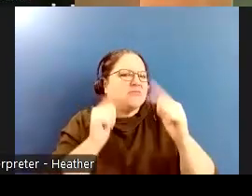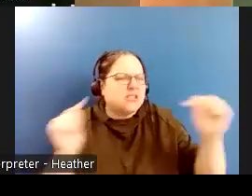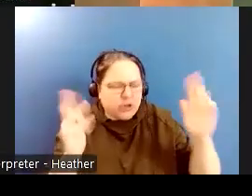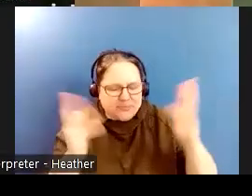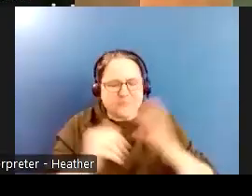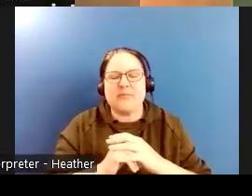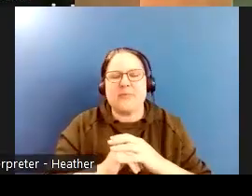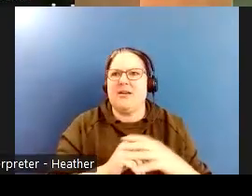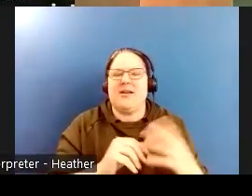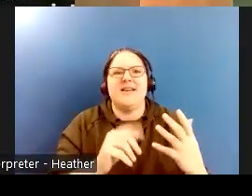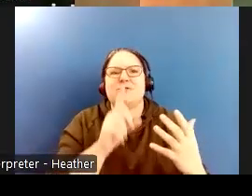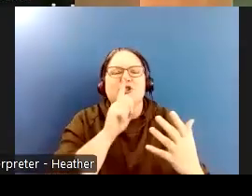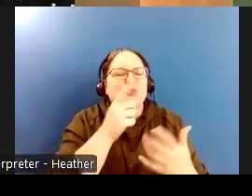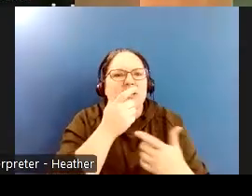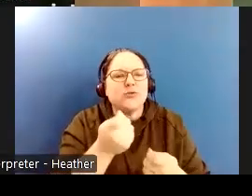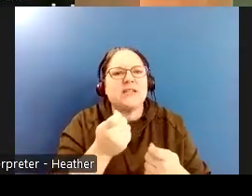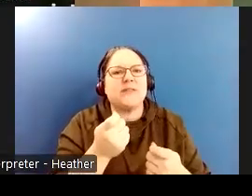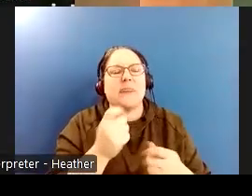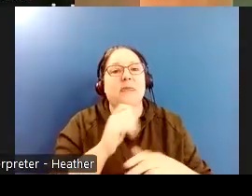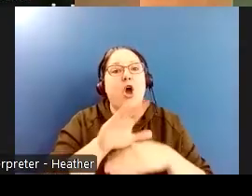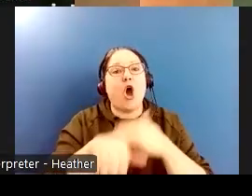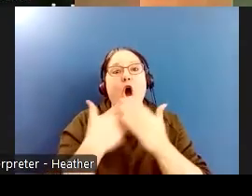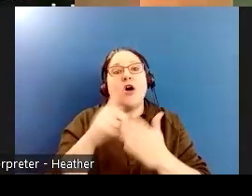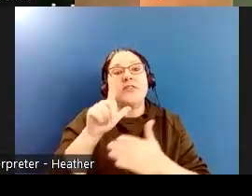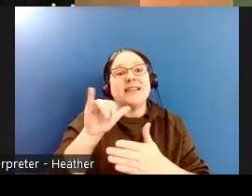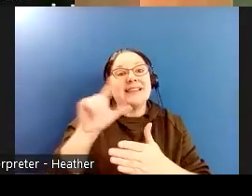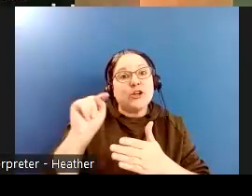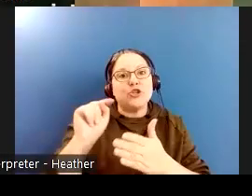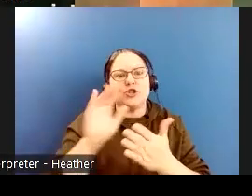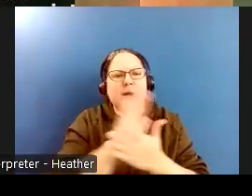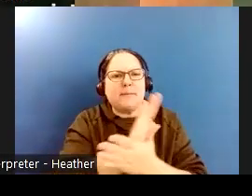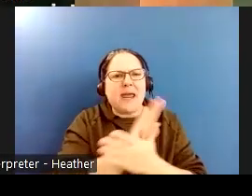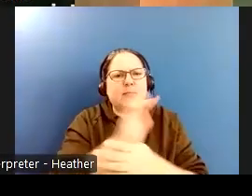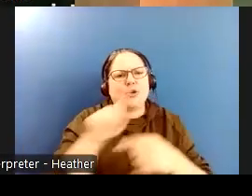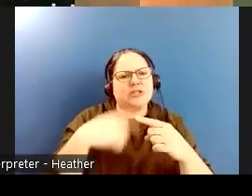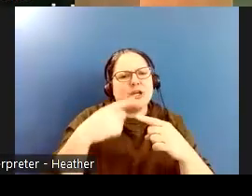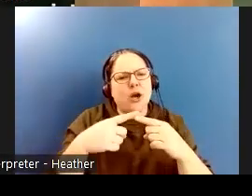was just funny to me because all these papers are are getting information about cytoines, you know,